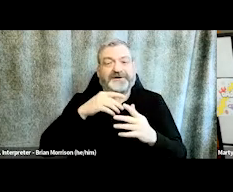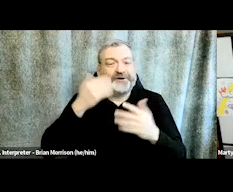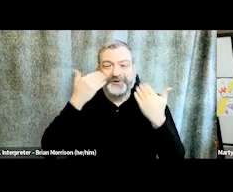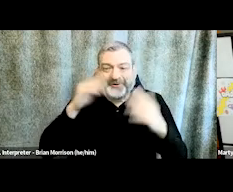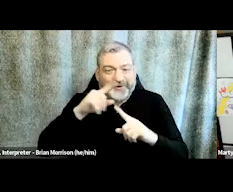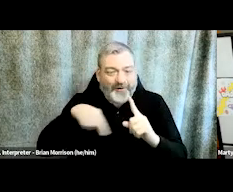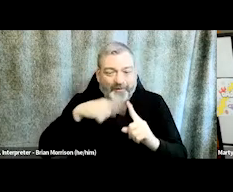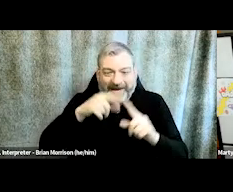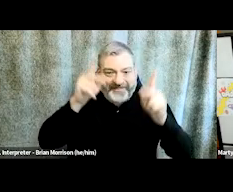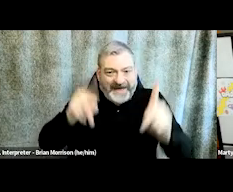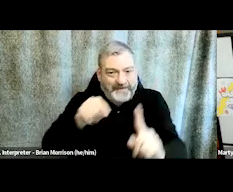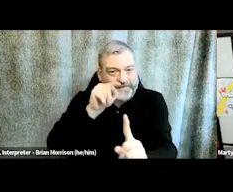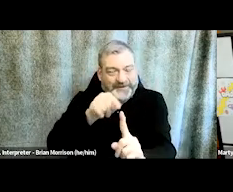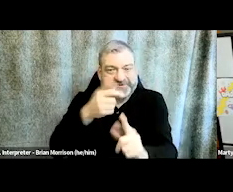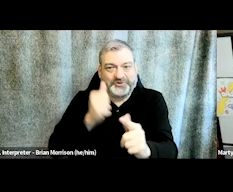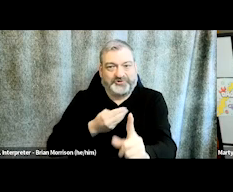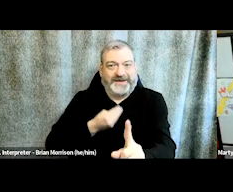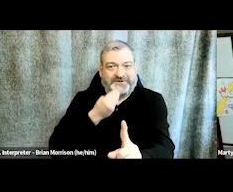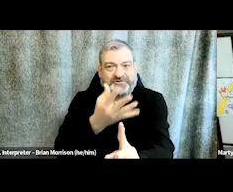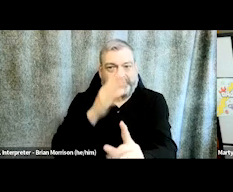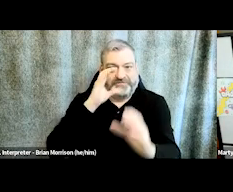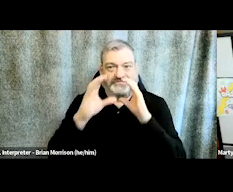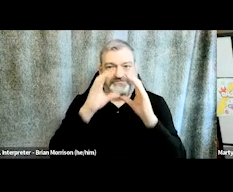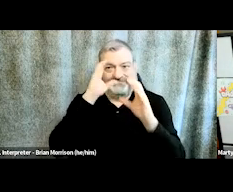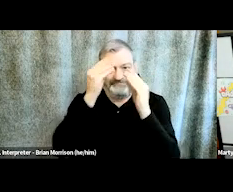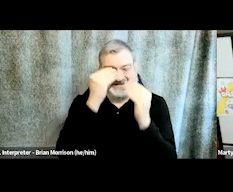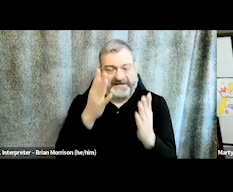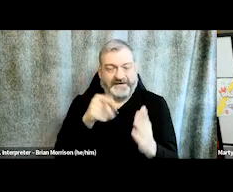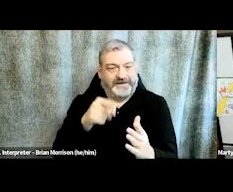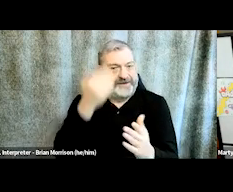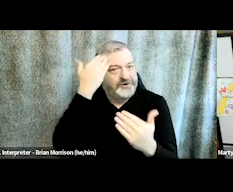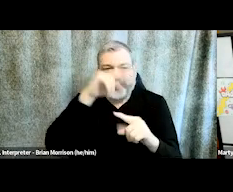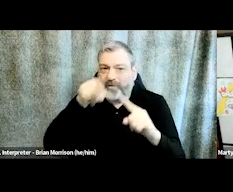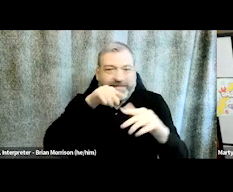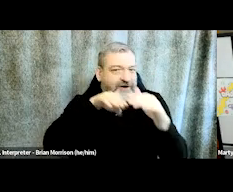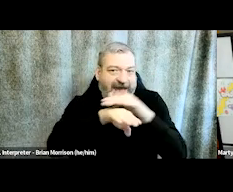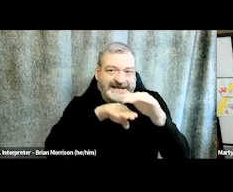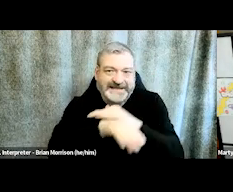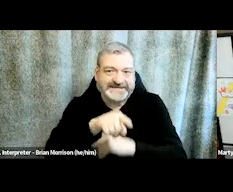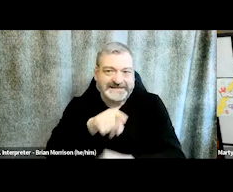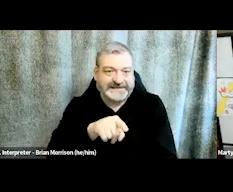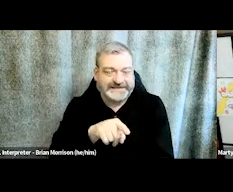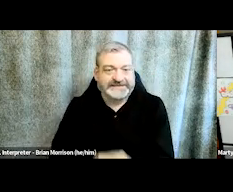in your programs is accessing that information. And it's really important that you have it